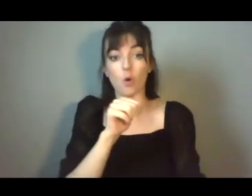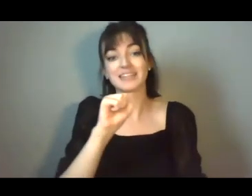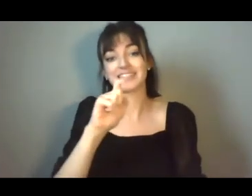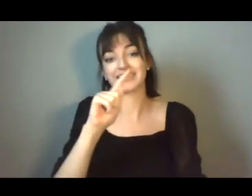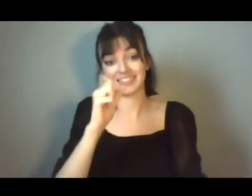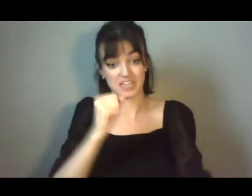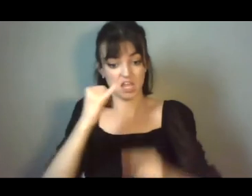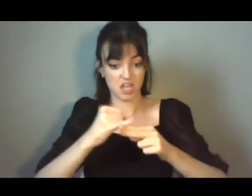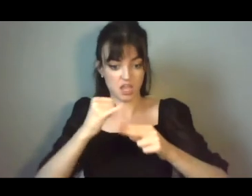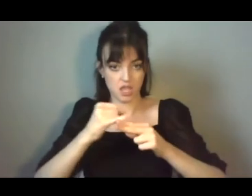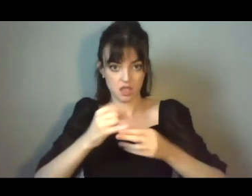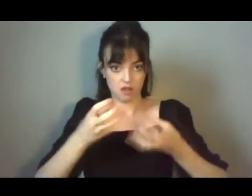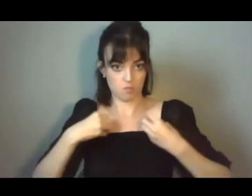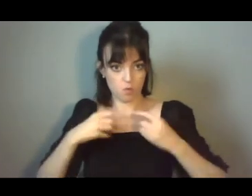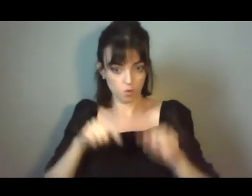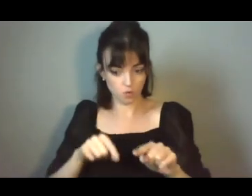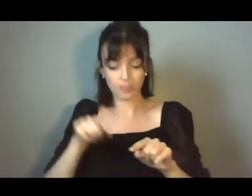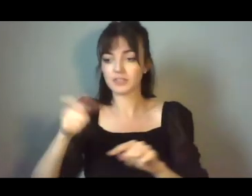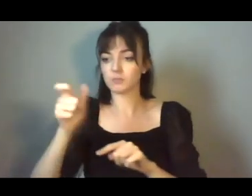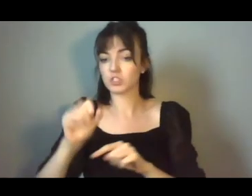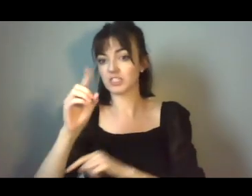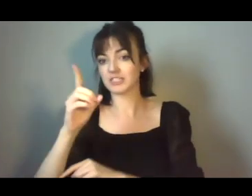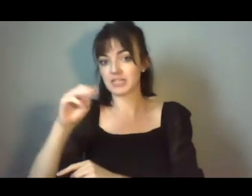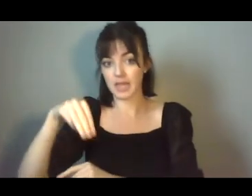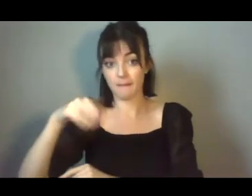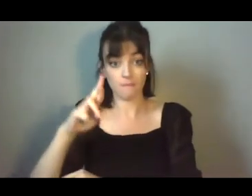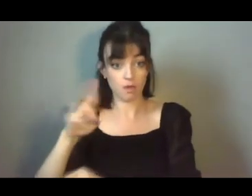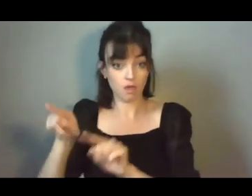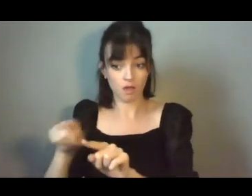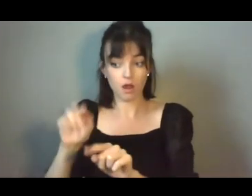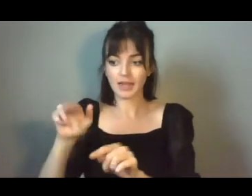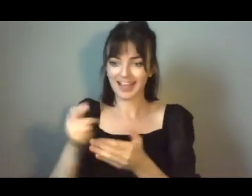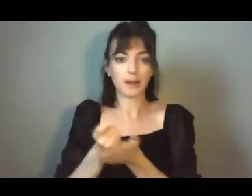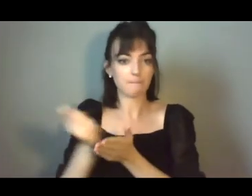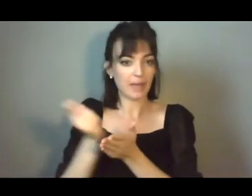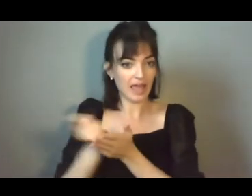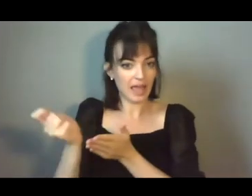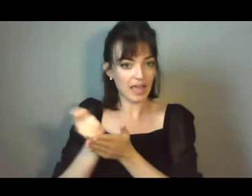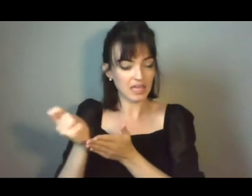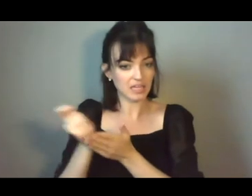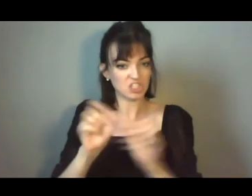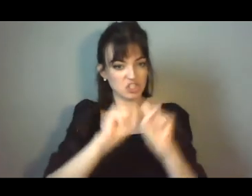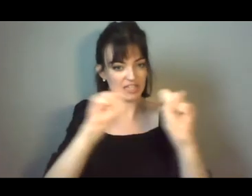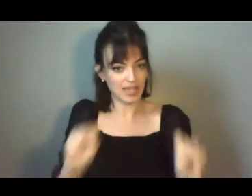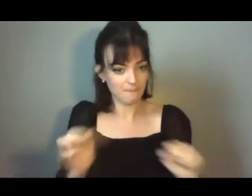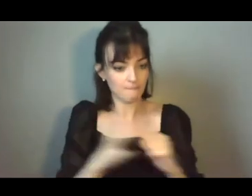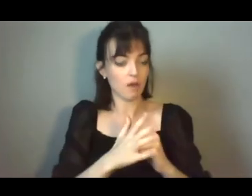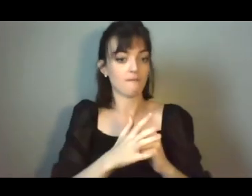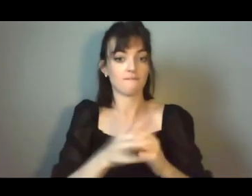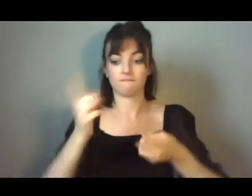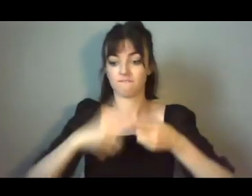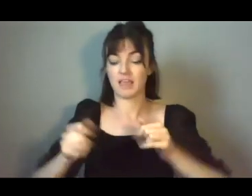trade or profession can be paid on a scheme of fees akin to legal aid administered by ourselves,